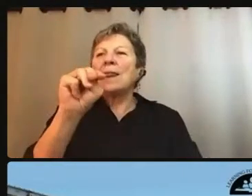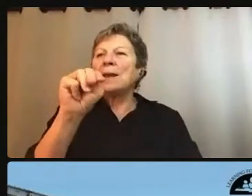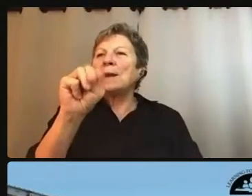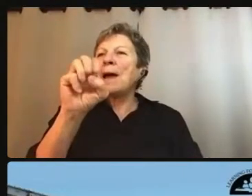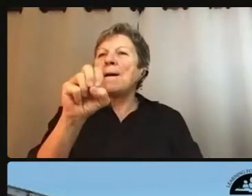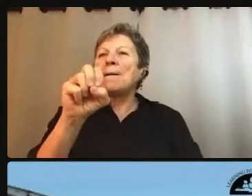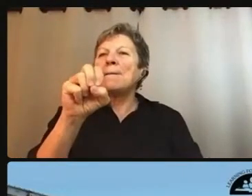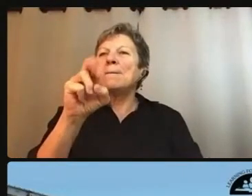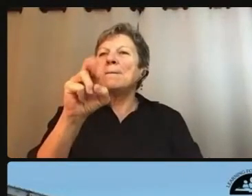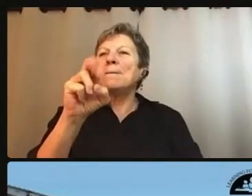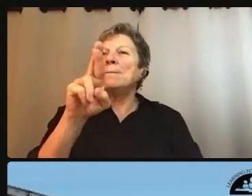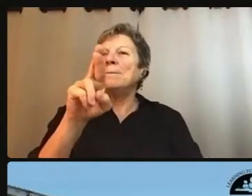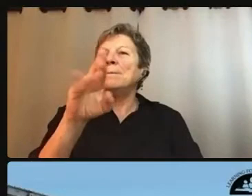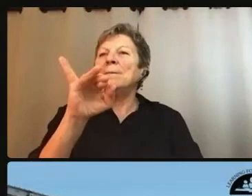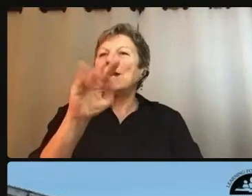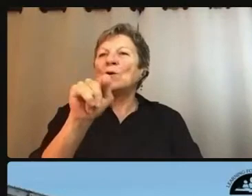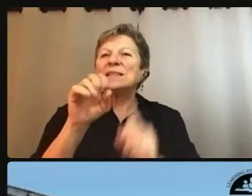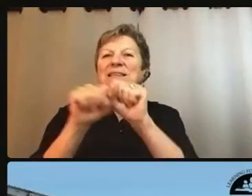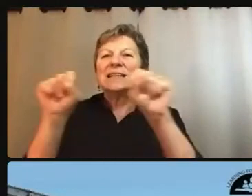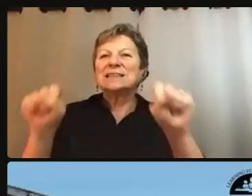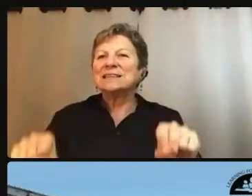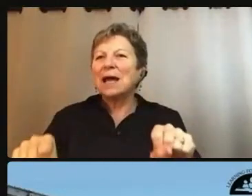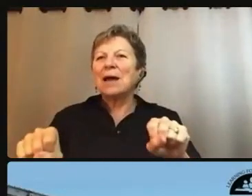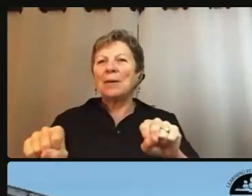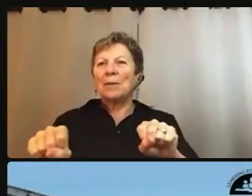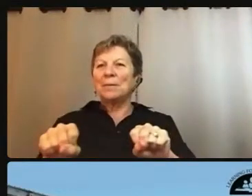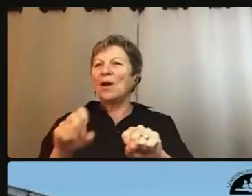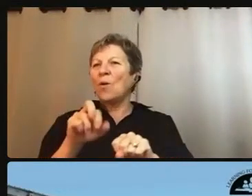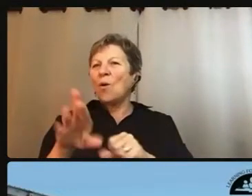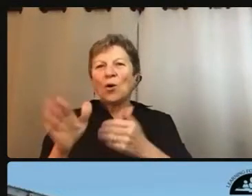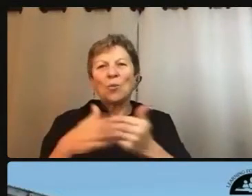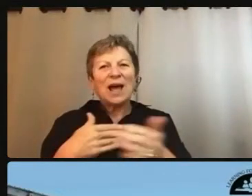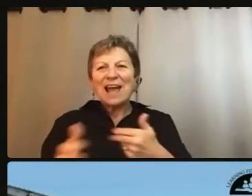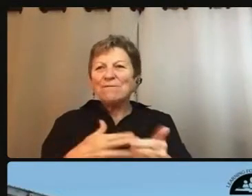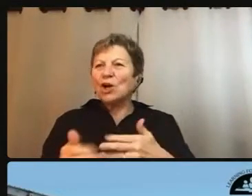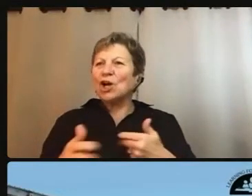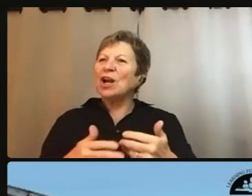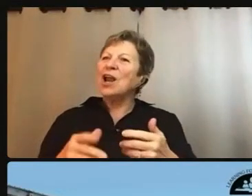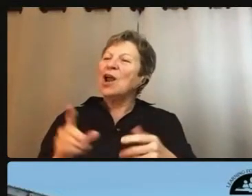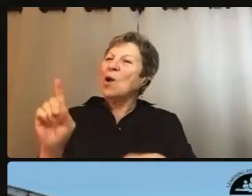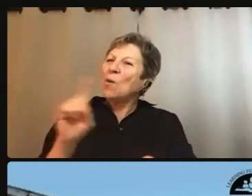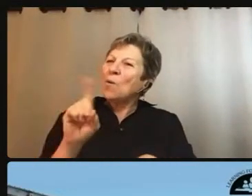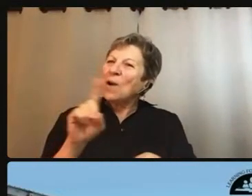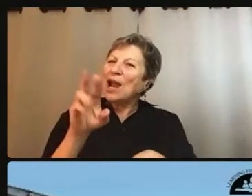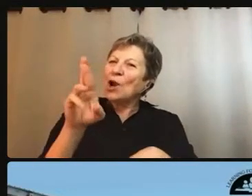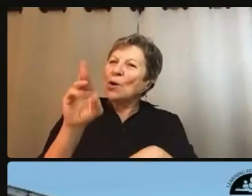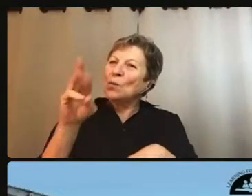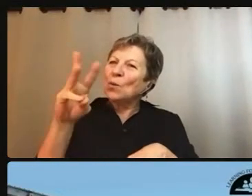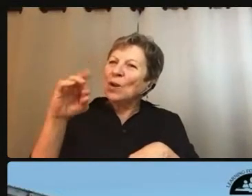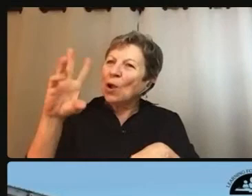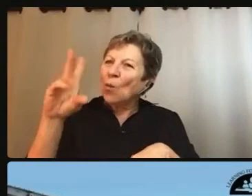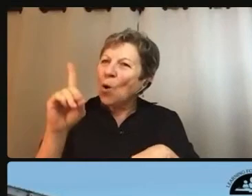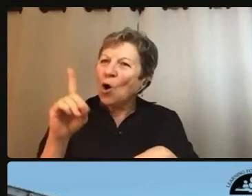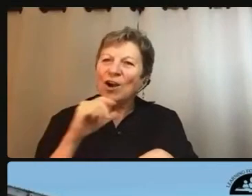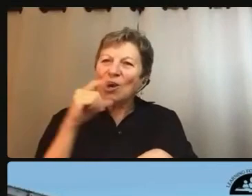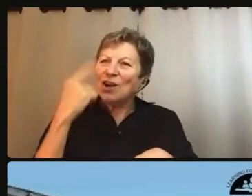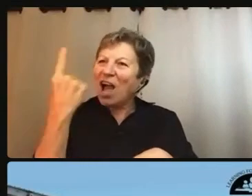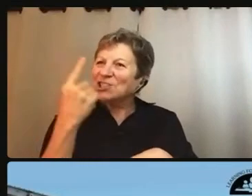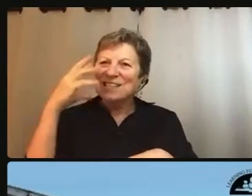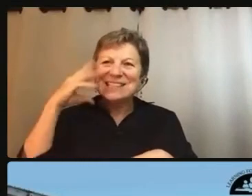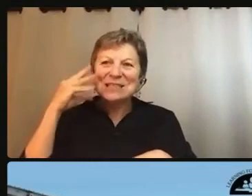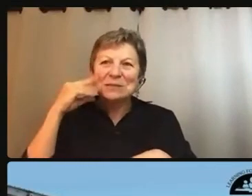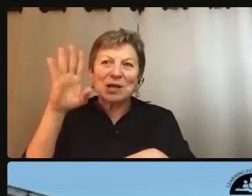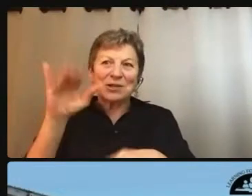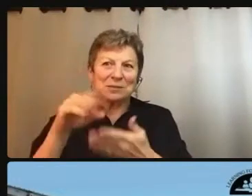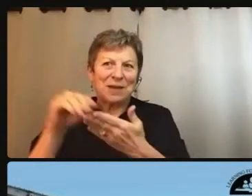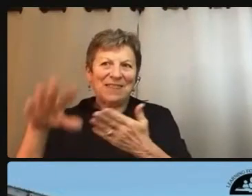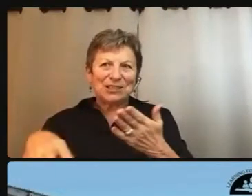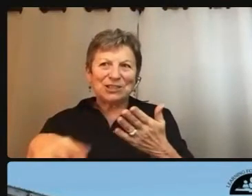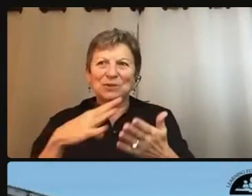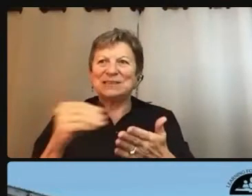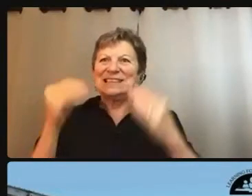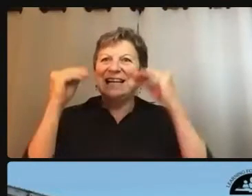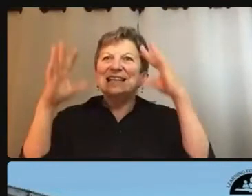STRATEGIC PLAN WHETHER YOU CALL